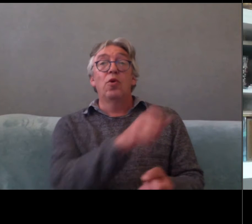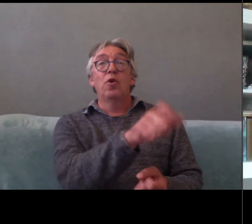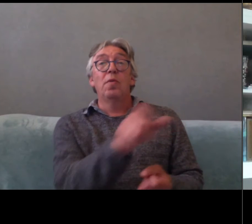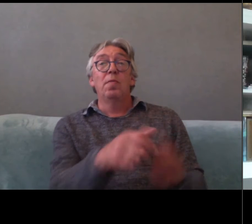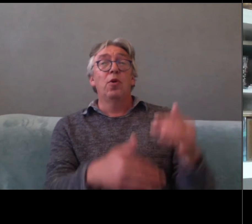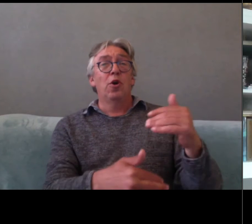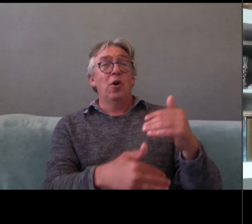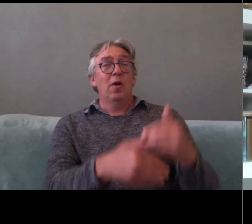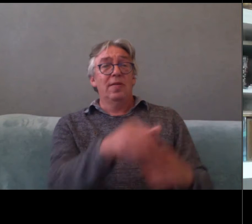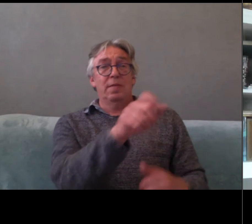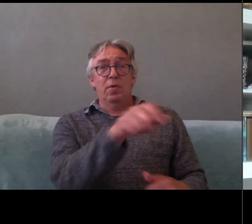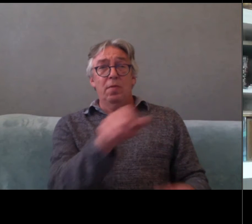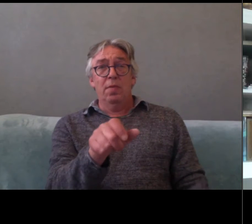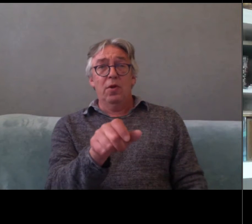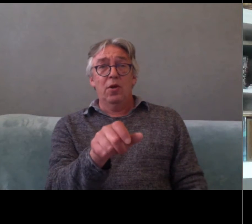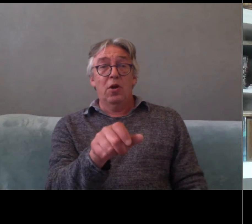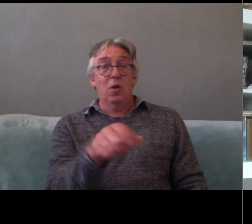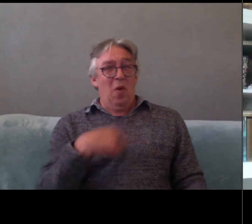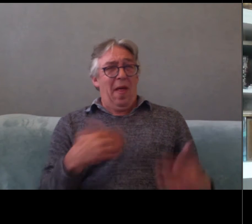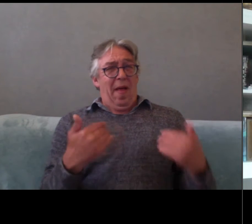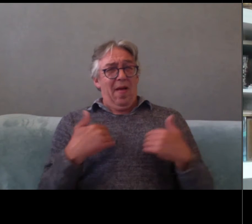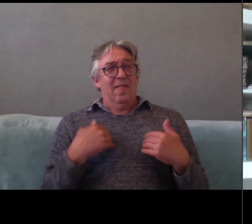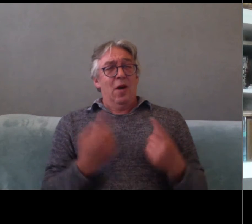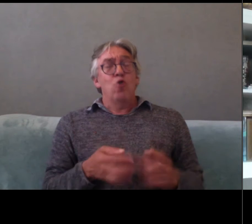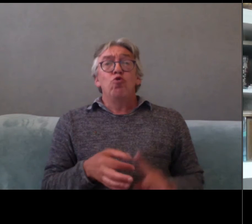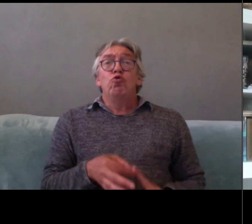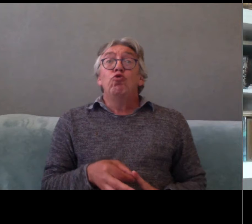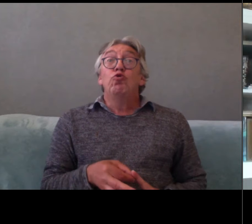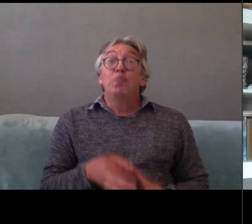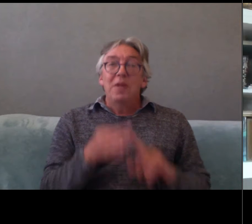to implement those activities, you aren't able to get the dotation.